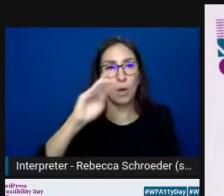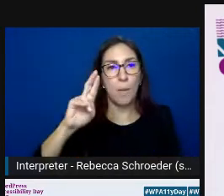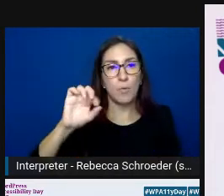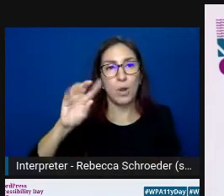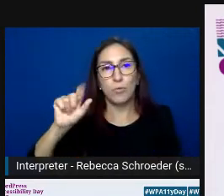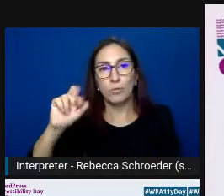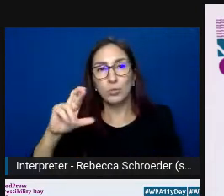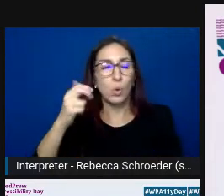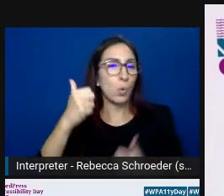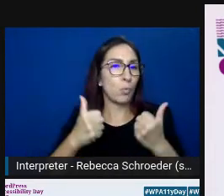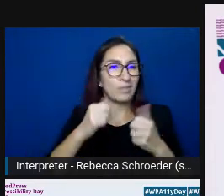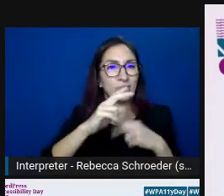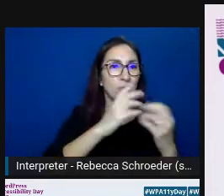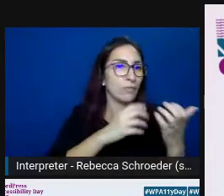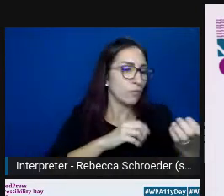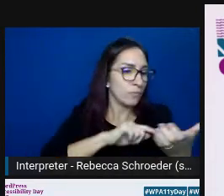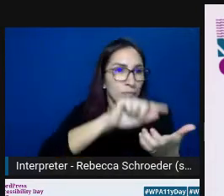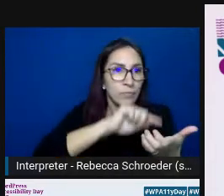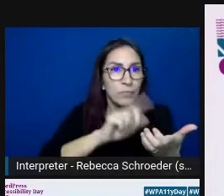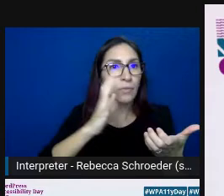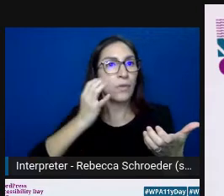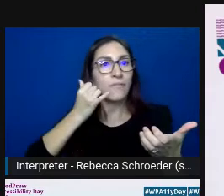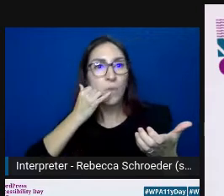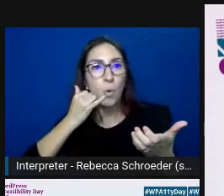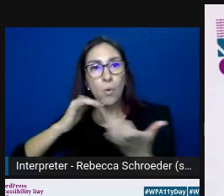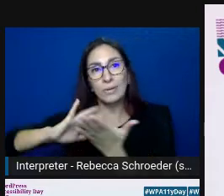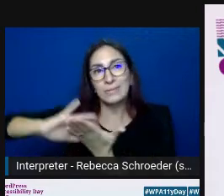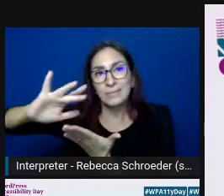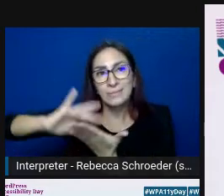While headless is the most development-intensive,